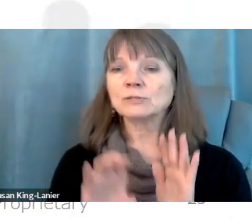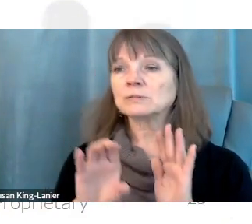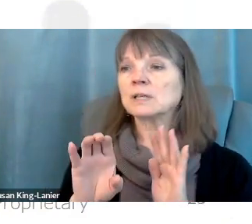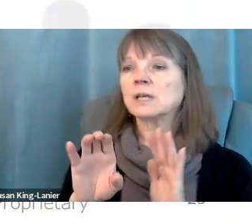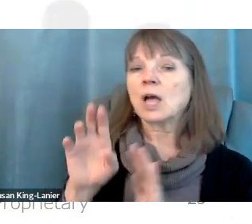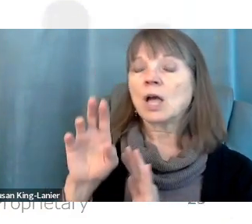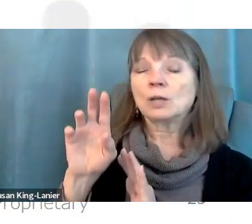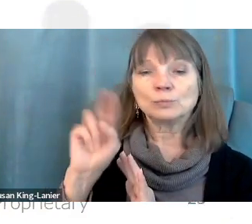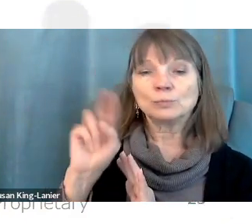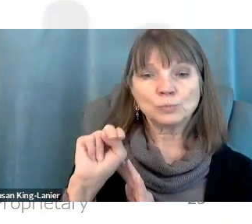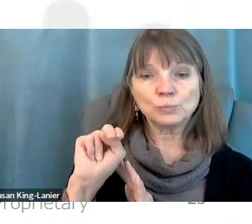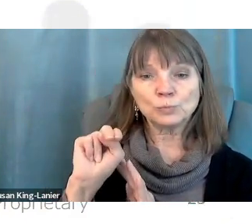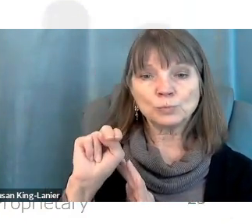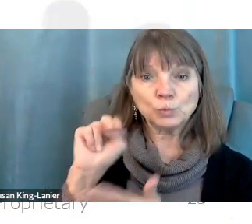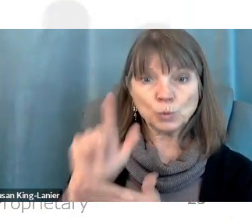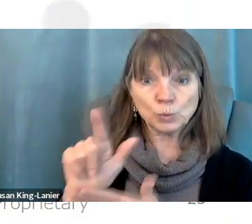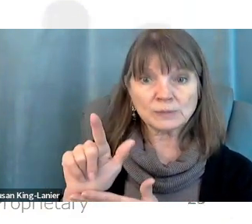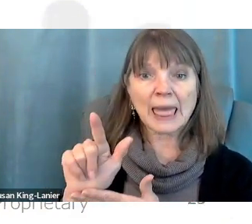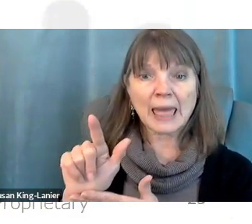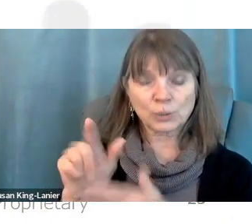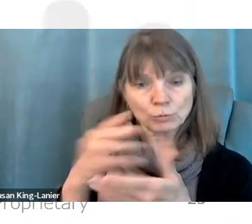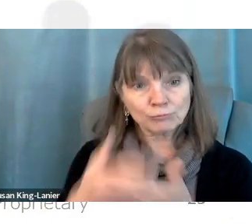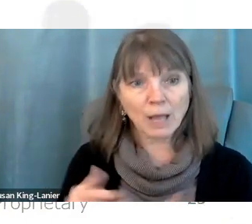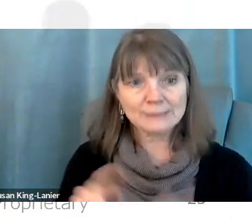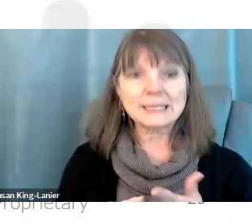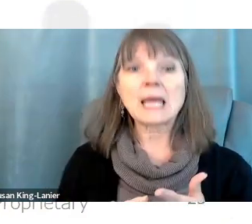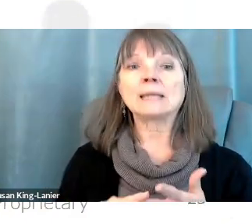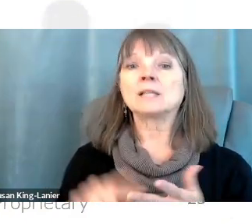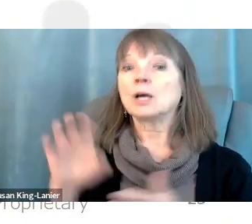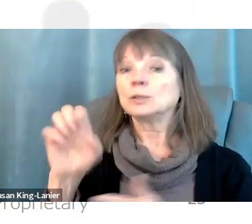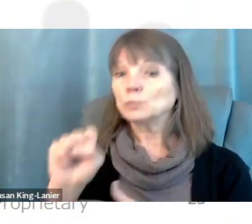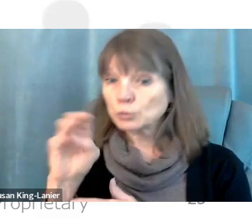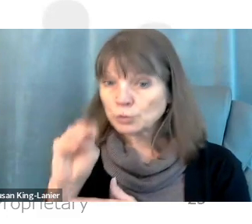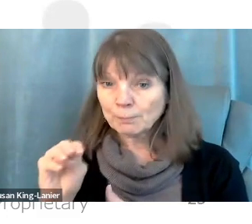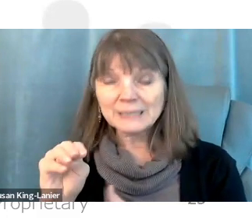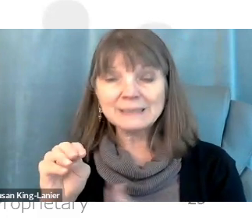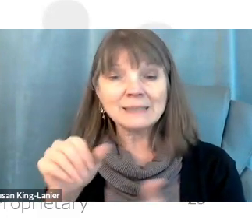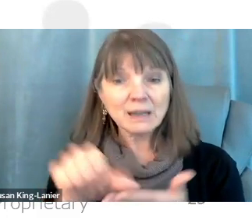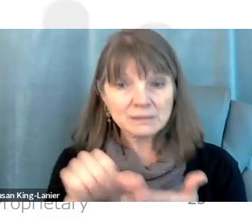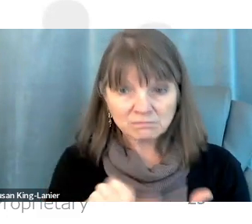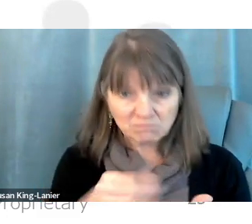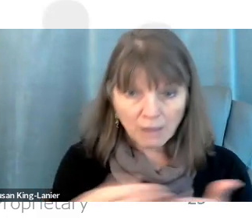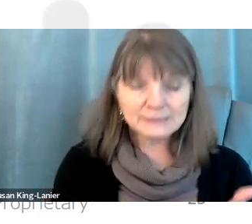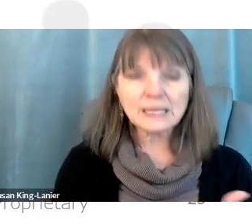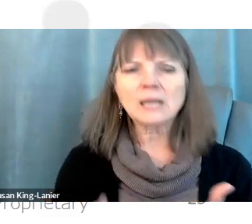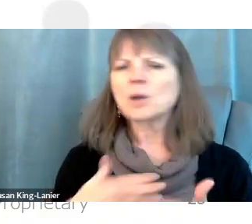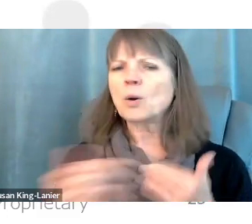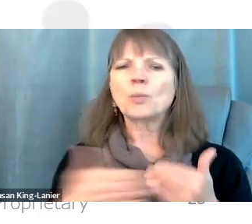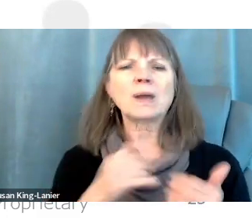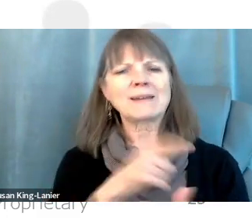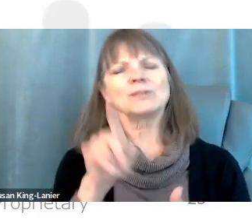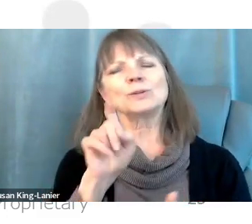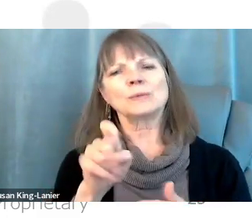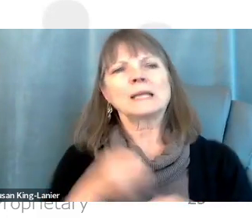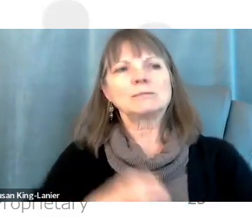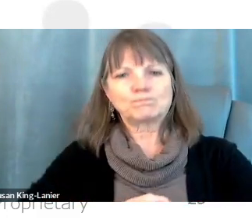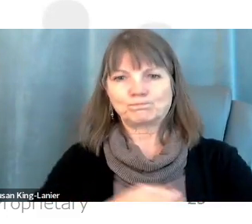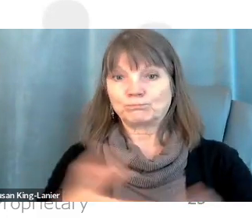newsletter content, anything that would be needed to be able to get the word out and, and spread the word to your clients that